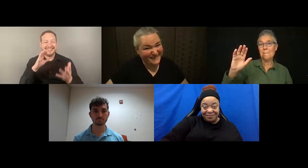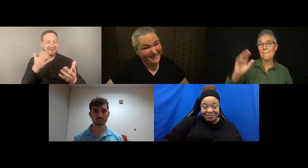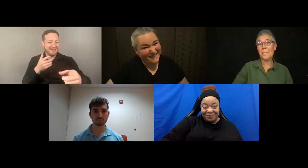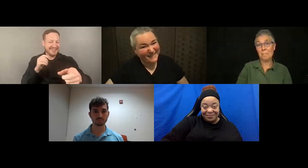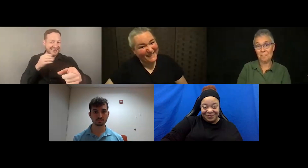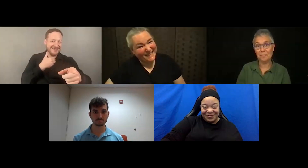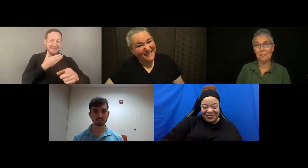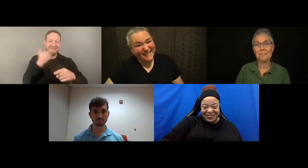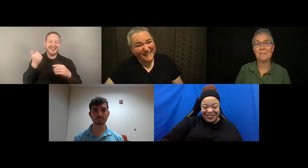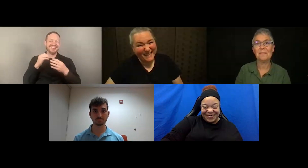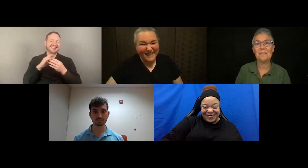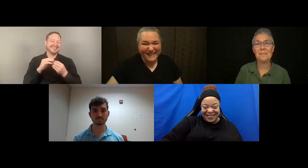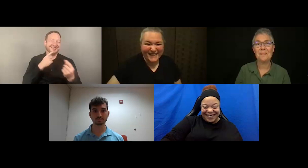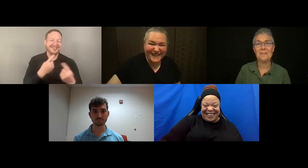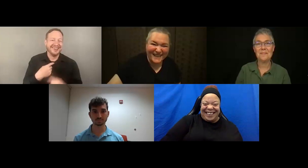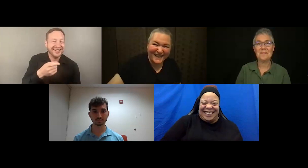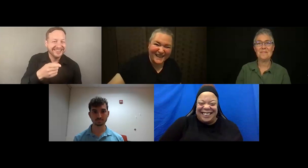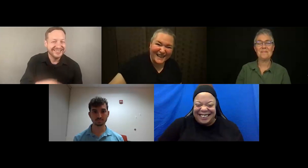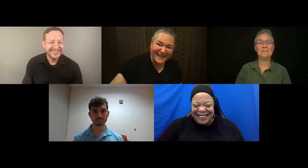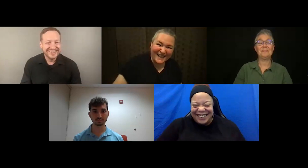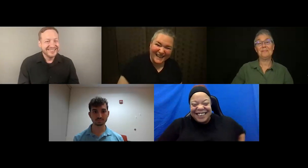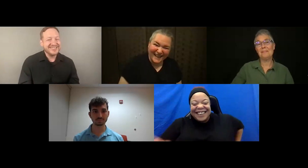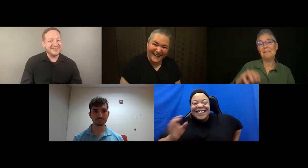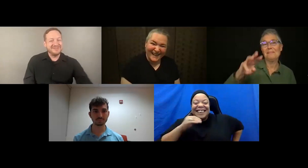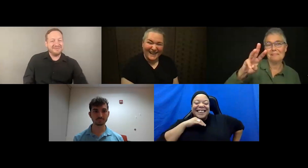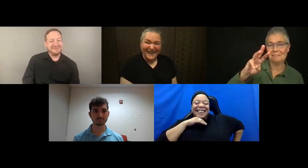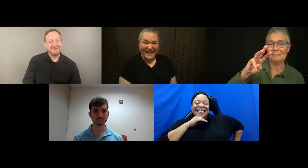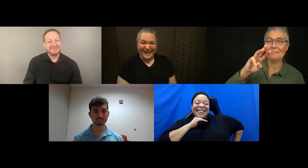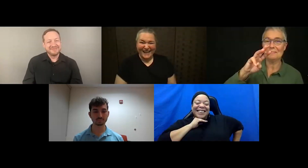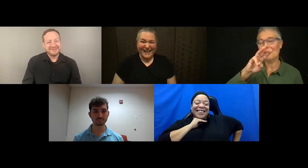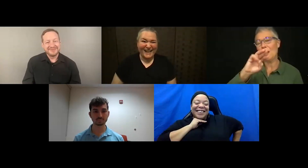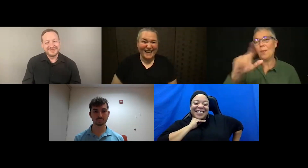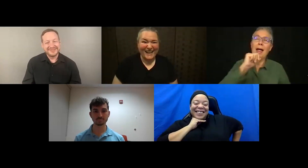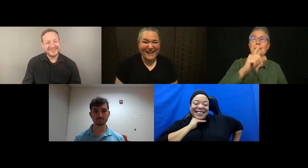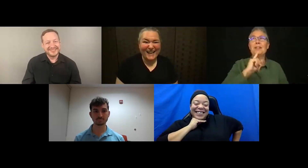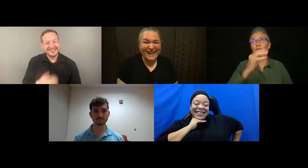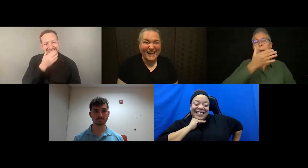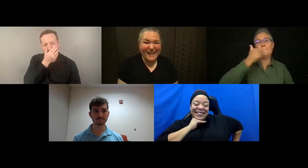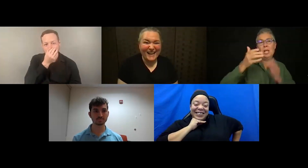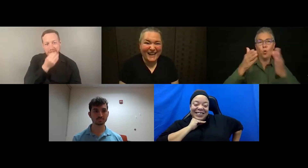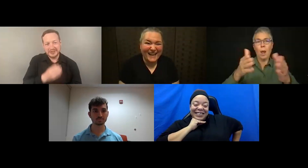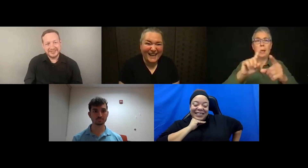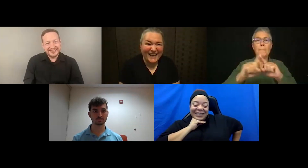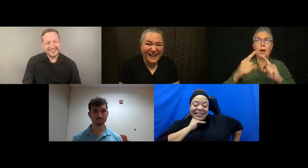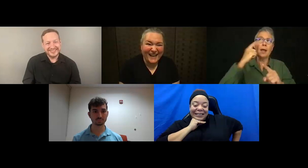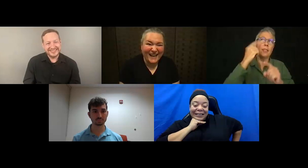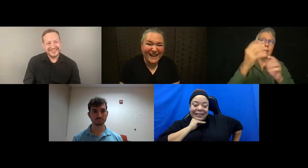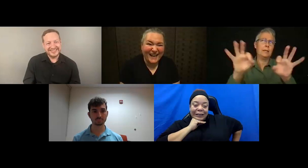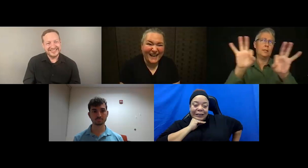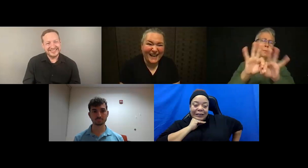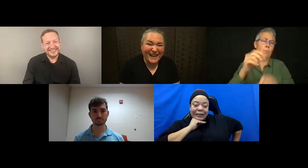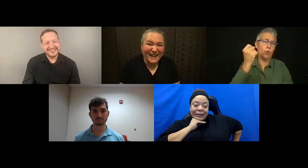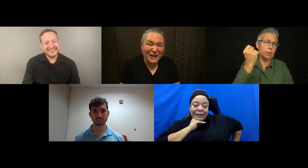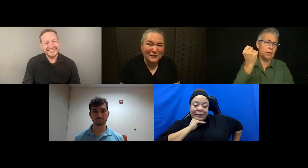Maybe you have a better way of answering that, Steph? Steph:I don't think I have a better way